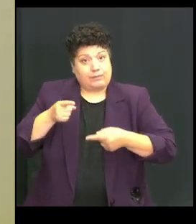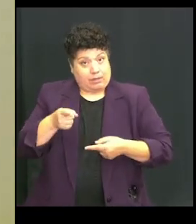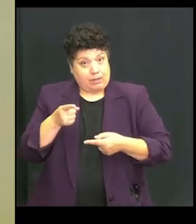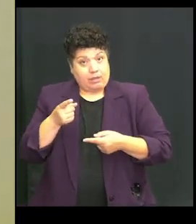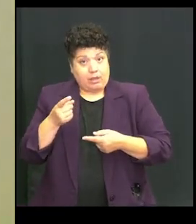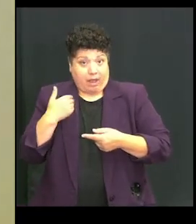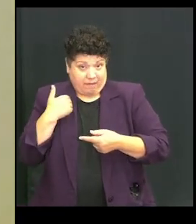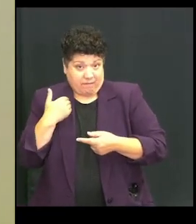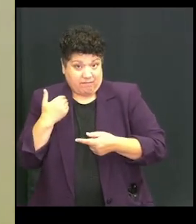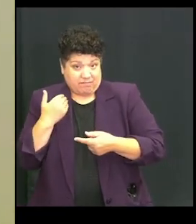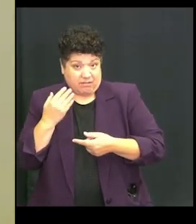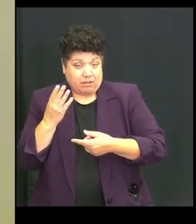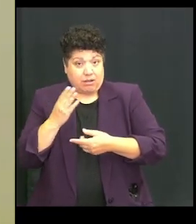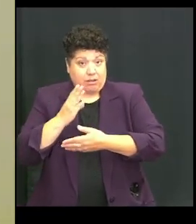Is it not in the US?